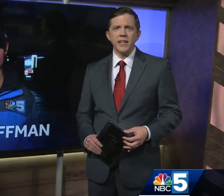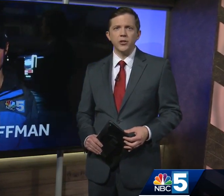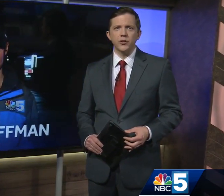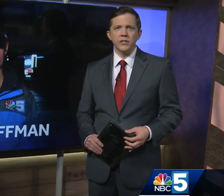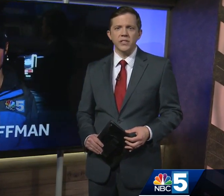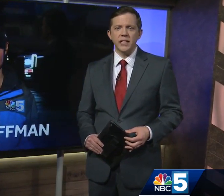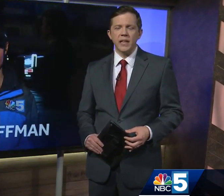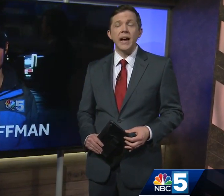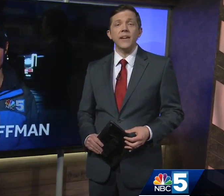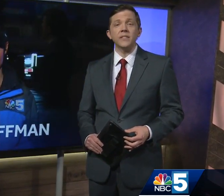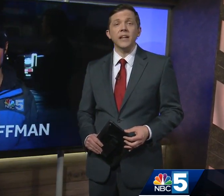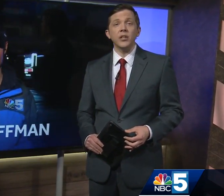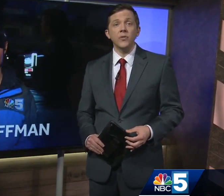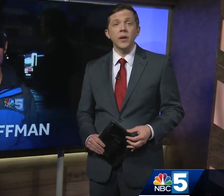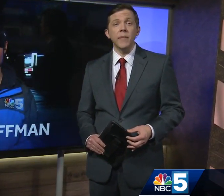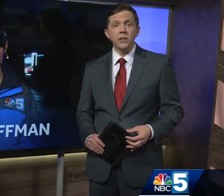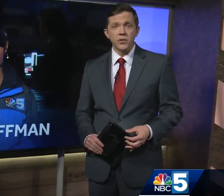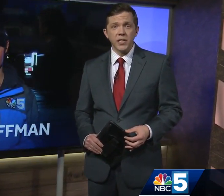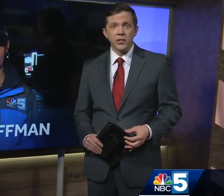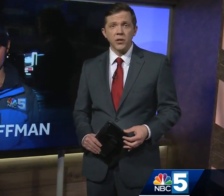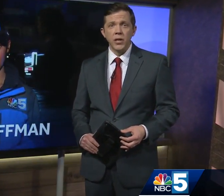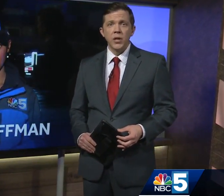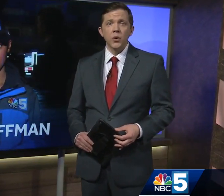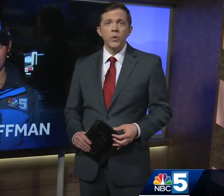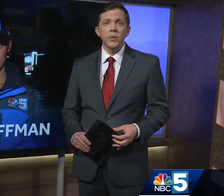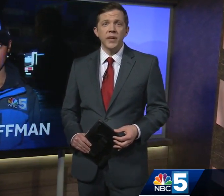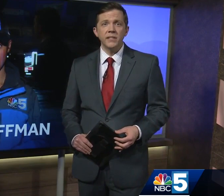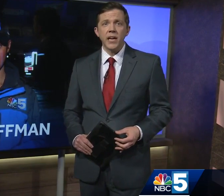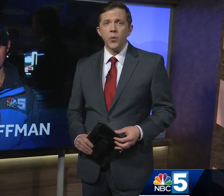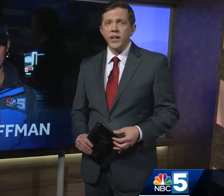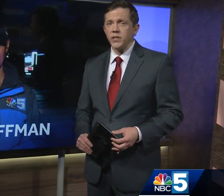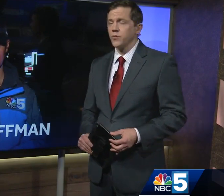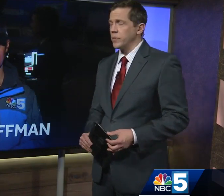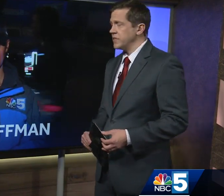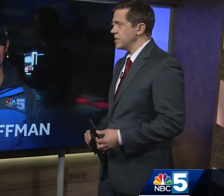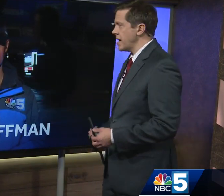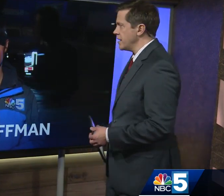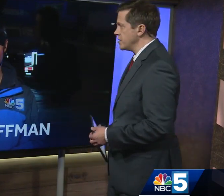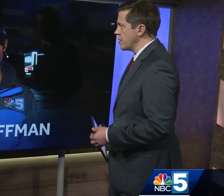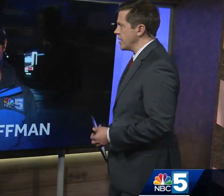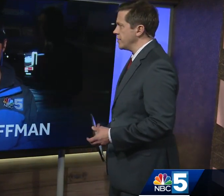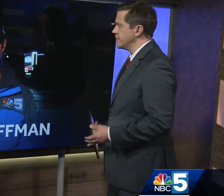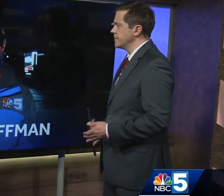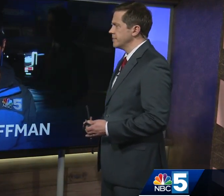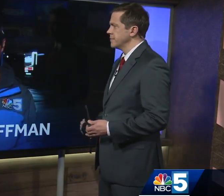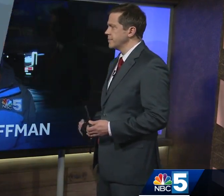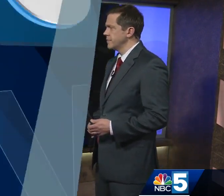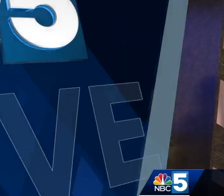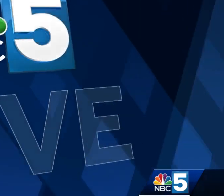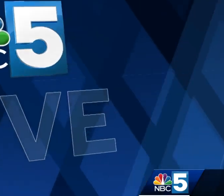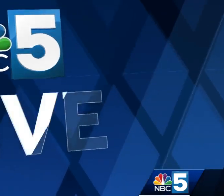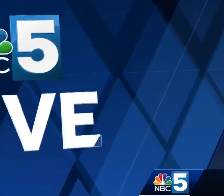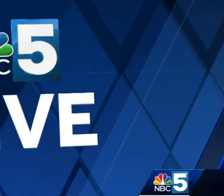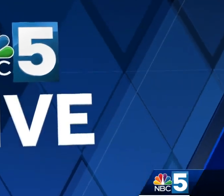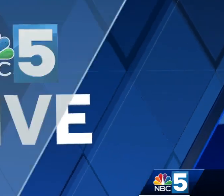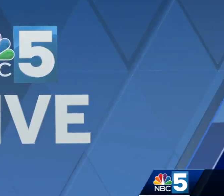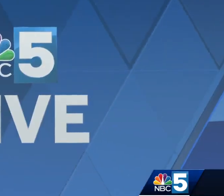ARE WORKING TO GET MORE PEOPLE VACCINATED. AGAINST COVID- 19. N-B-C FIVE'S ZURI HOFFMAN WAS AT GOVERNOR SCOTT'S PRESS BRIEFING TODAY.